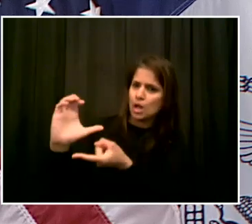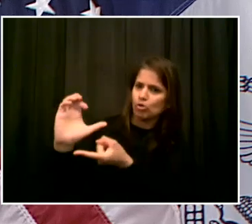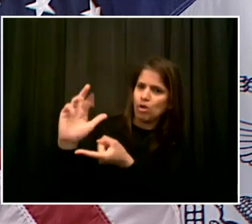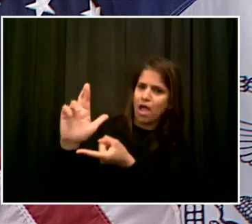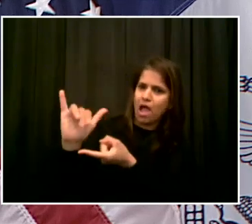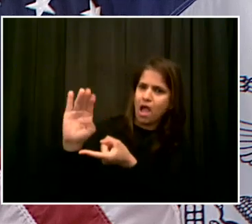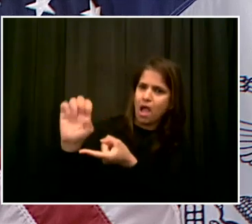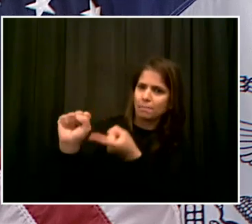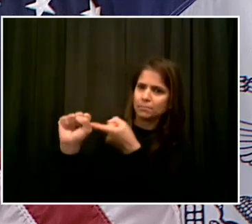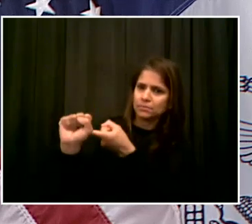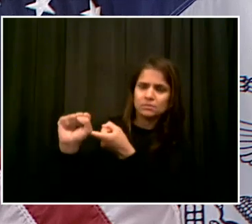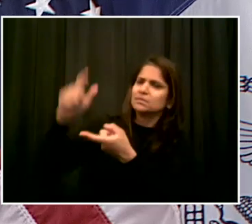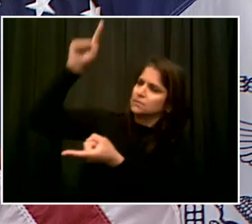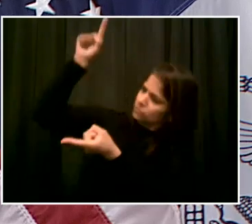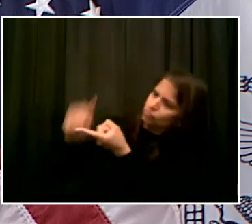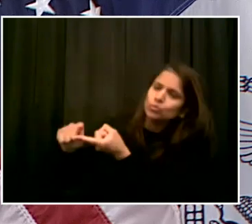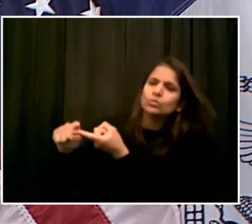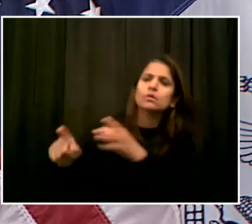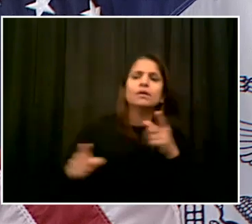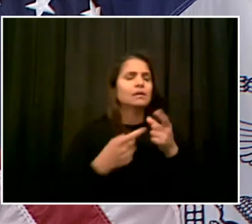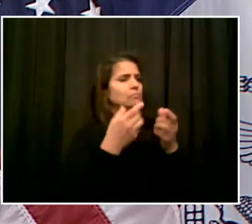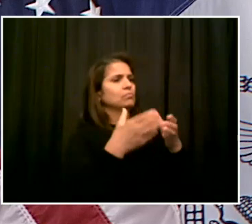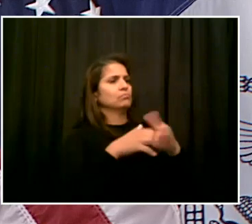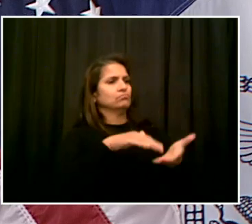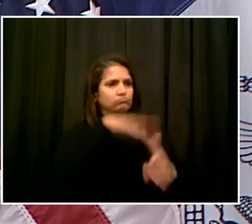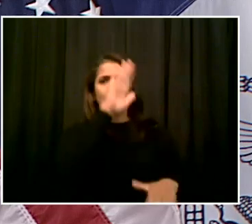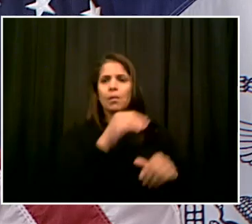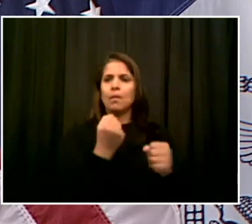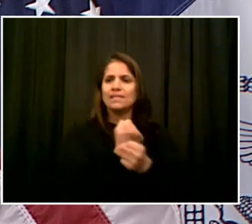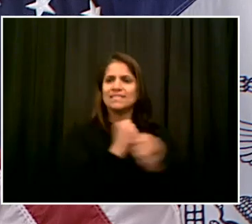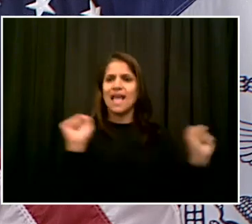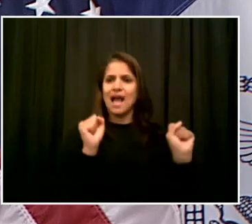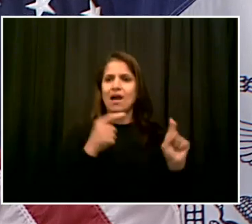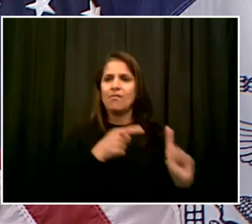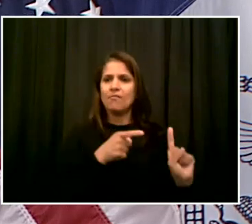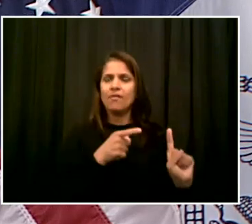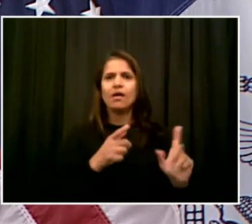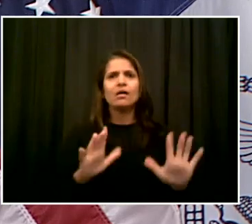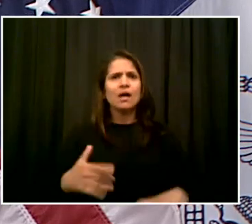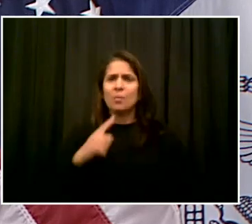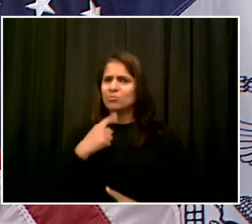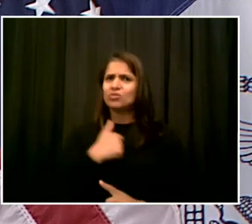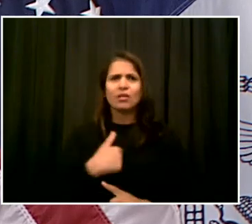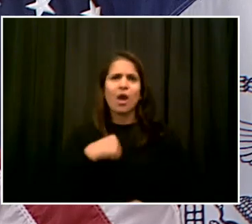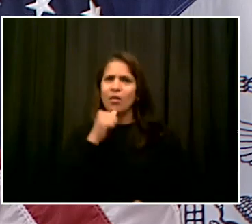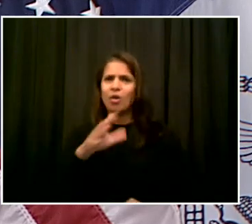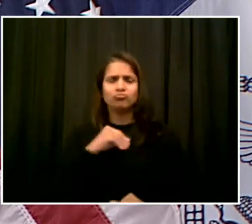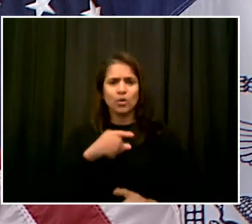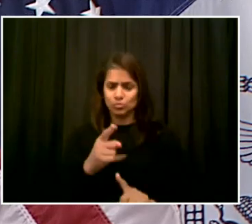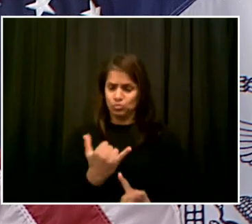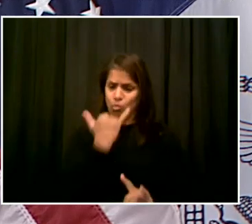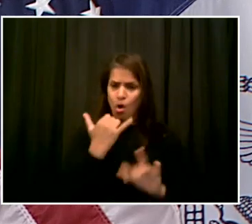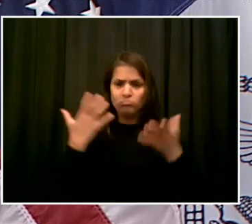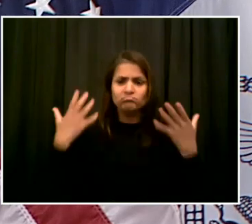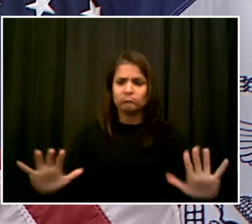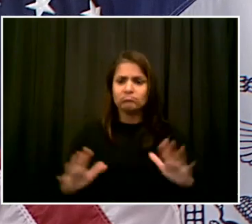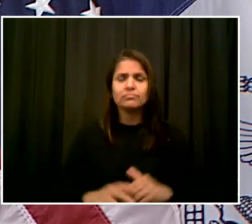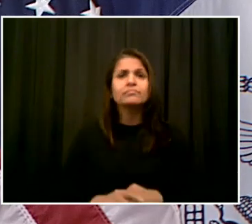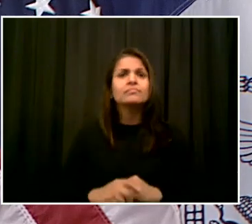BRINGING THEM CRIME AND EVERY YEAR BECOMING MORE AND MORE RESTRAINED IN